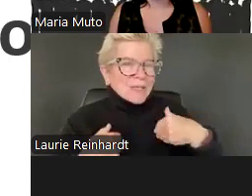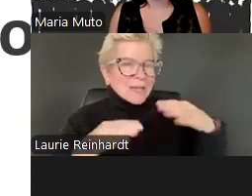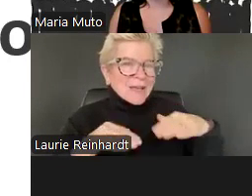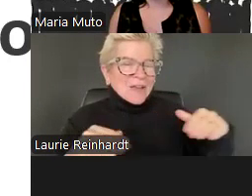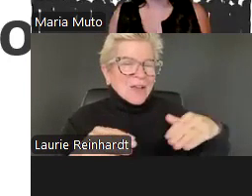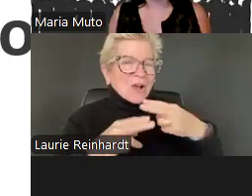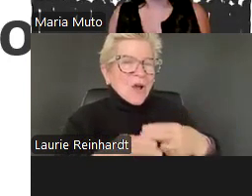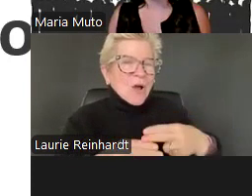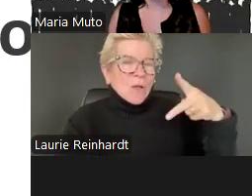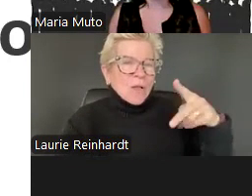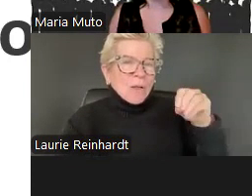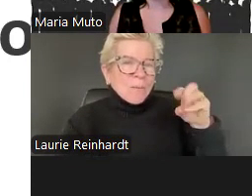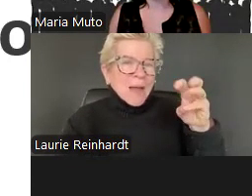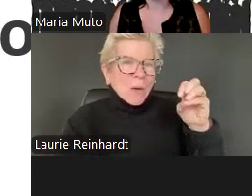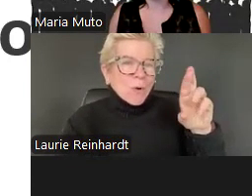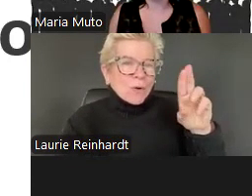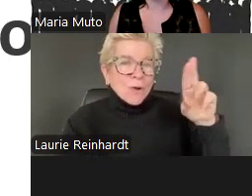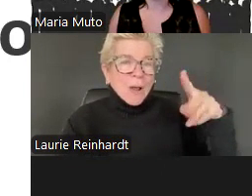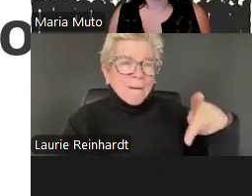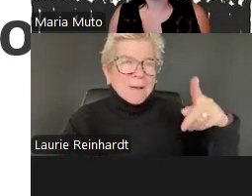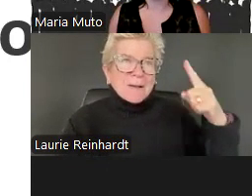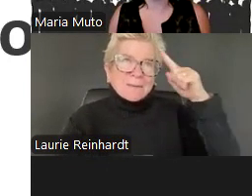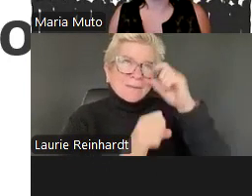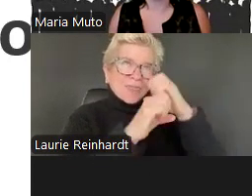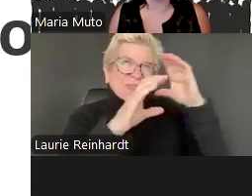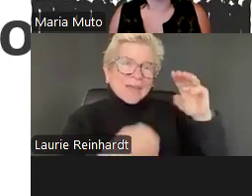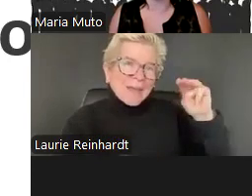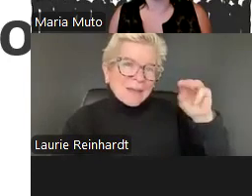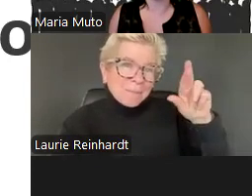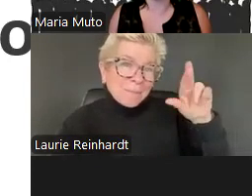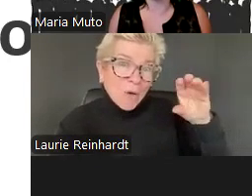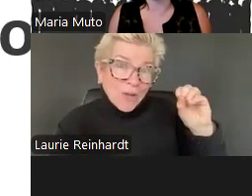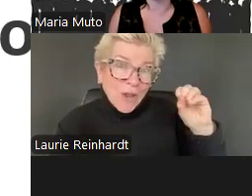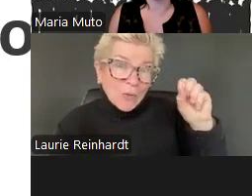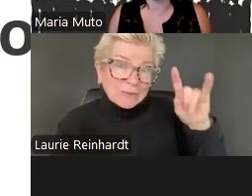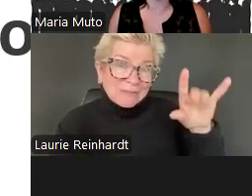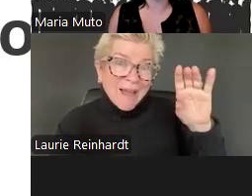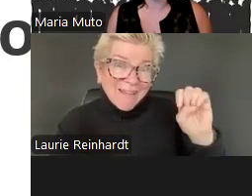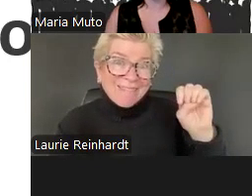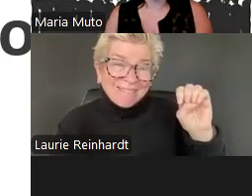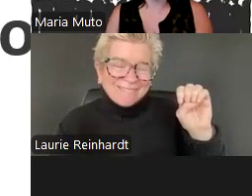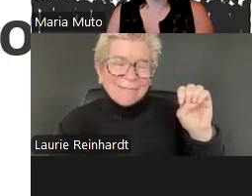Think Mario Style, Super Mario, so sorry, I, that's where my brain went.